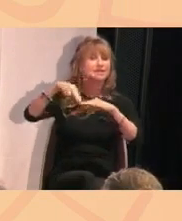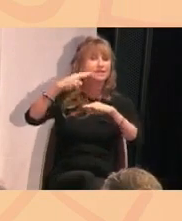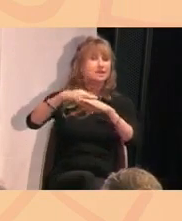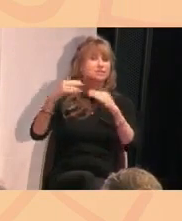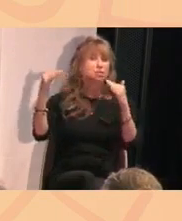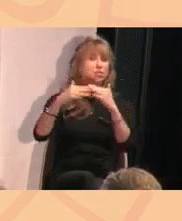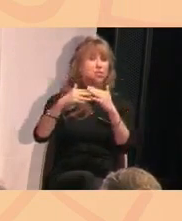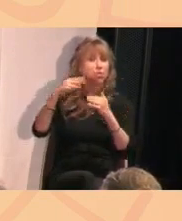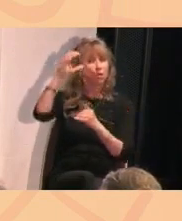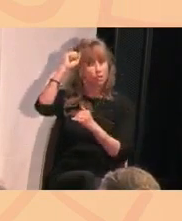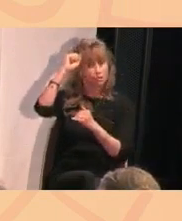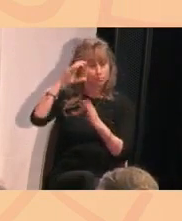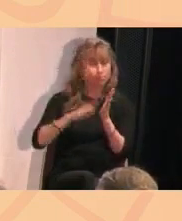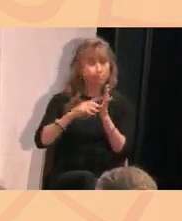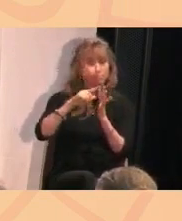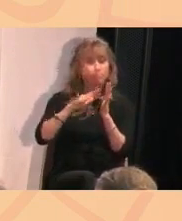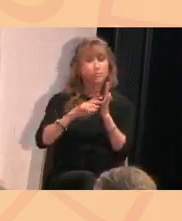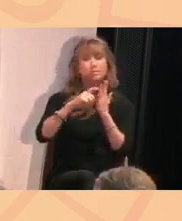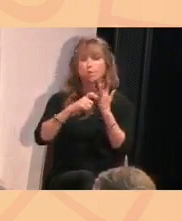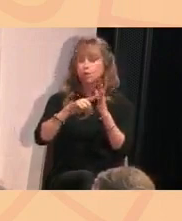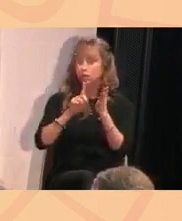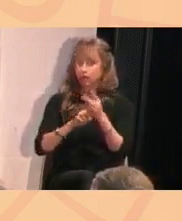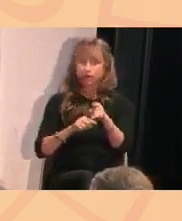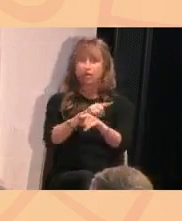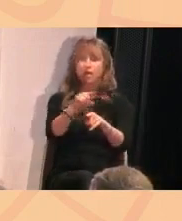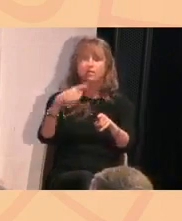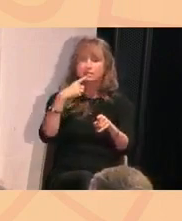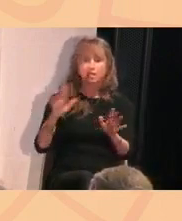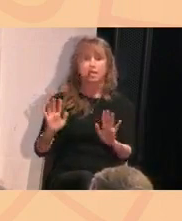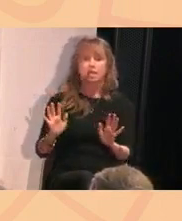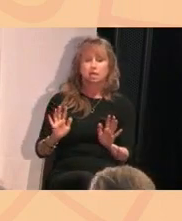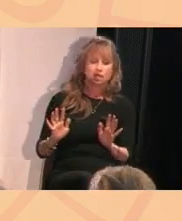And some of those people were also the curators